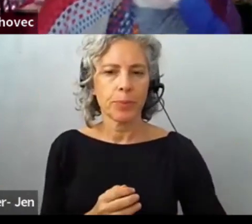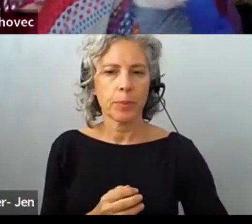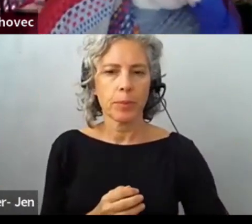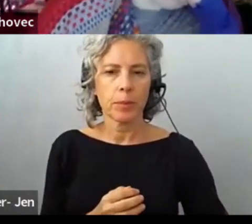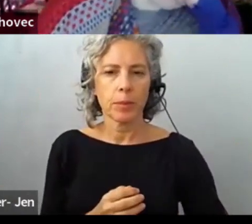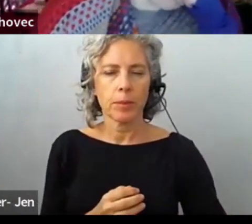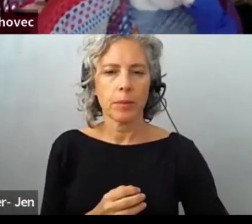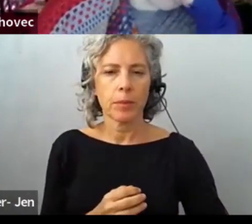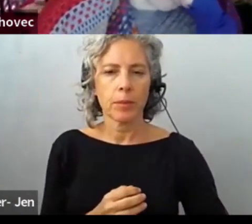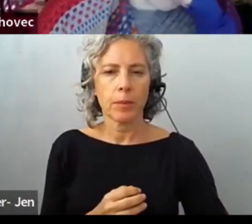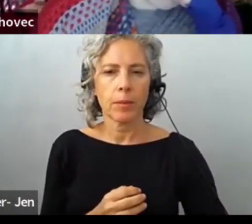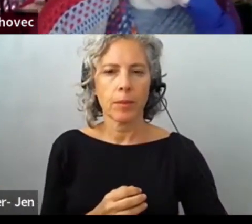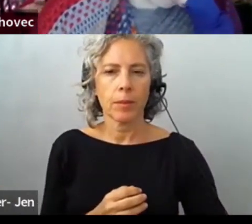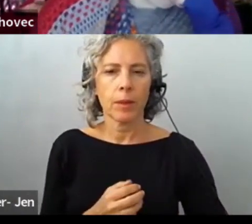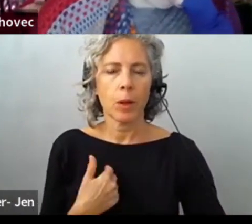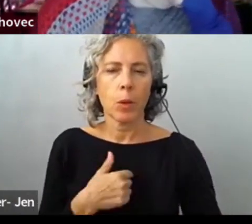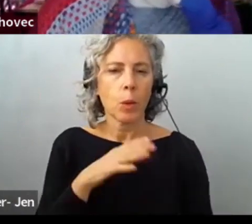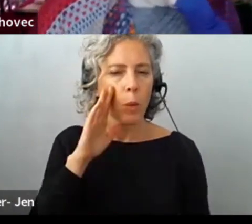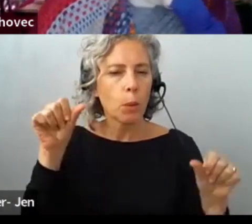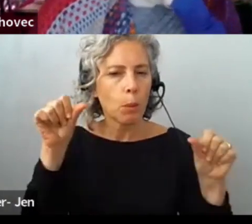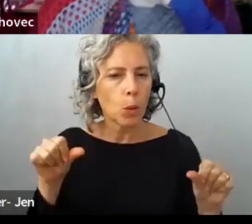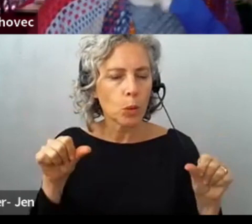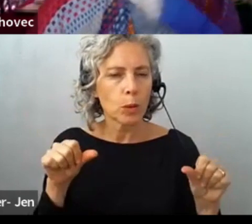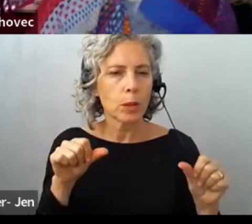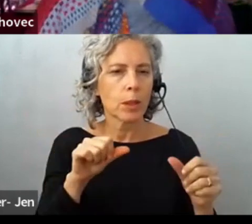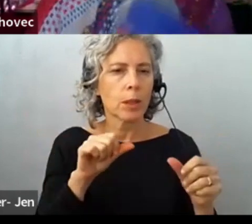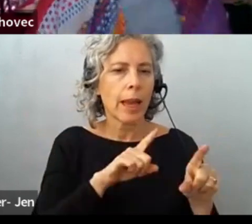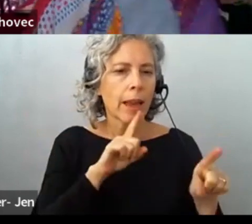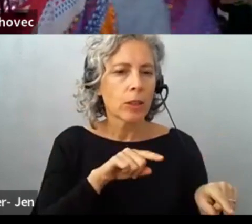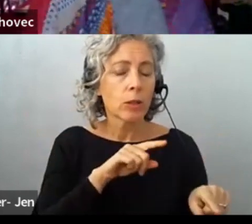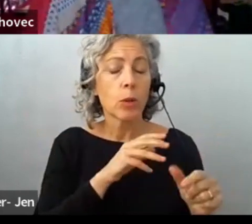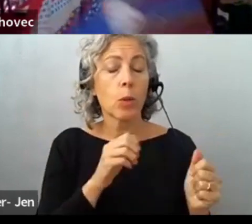posted along with with the web, then our materials on our